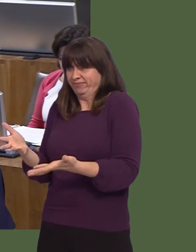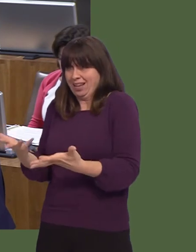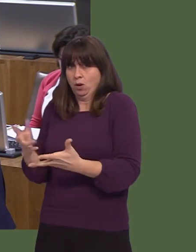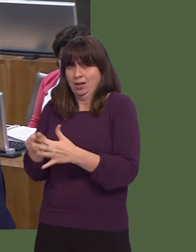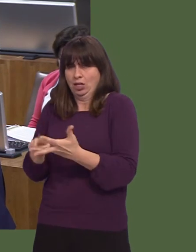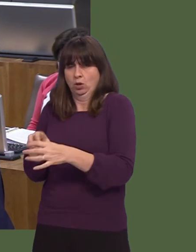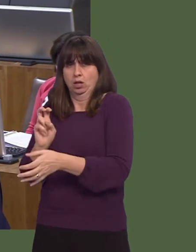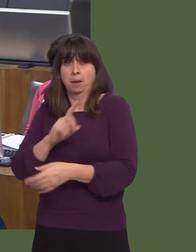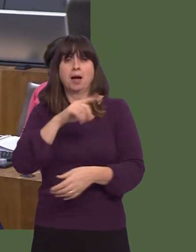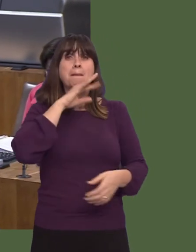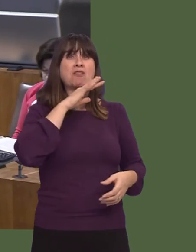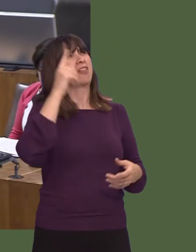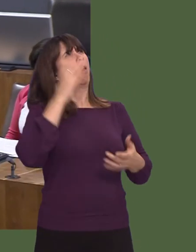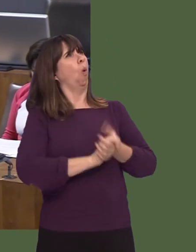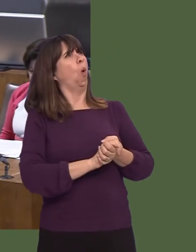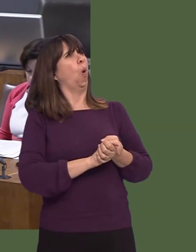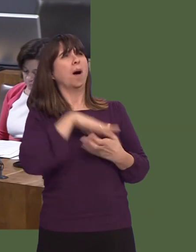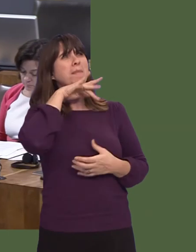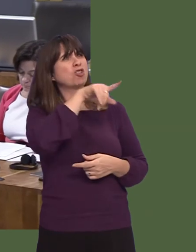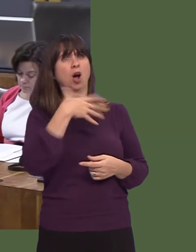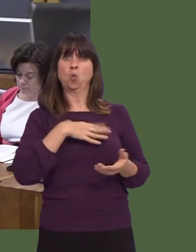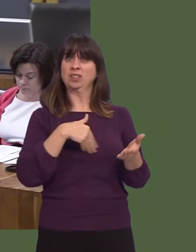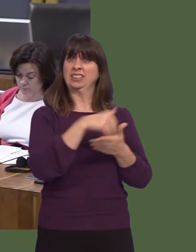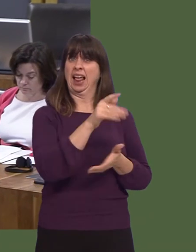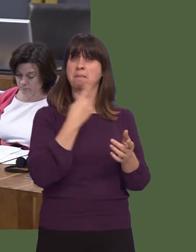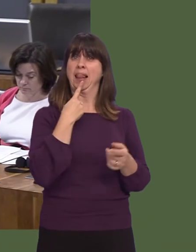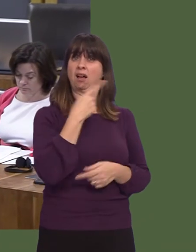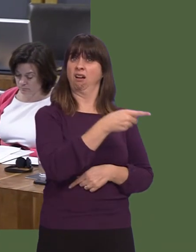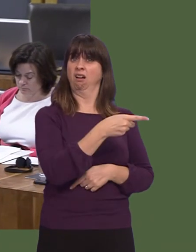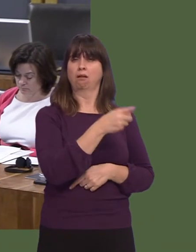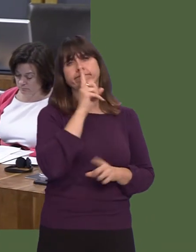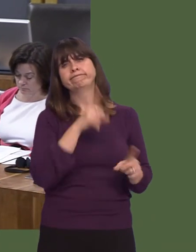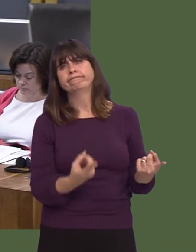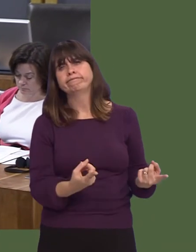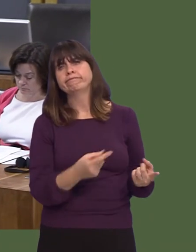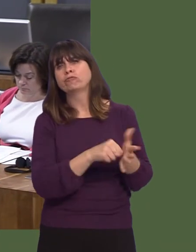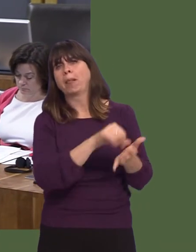that exist there, nor should we try and ignore our biggest market, which is on our doorstep.